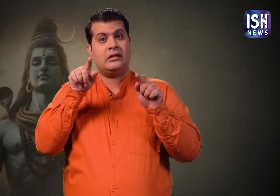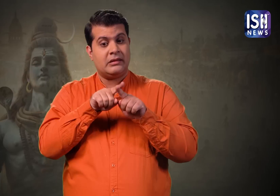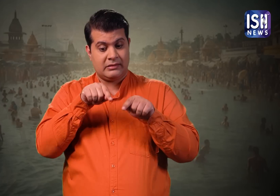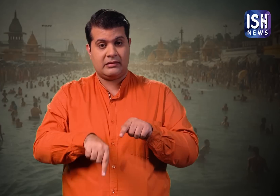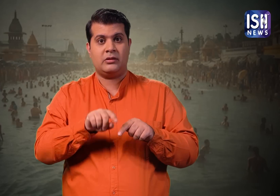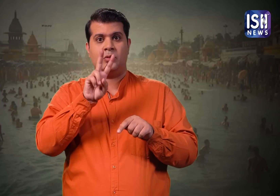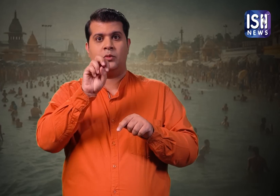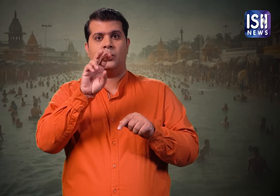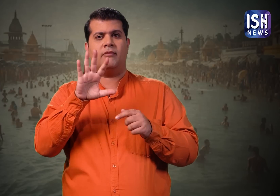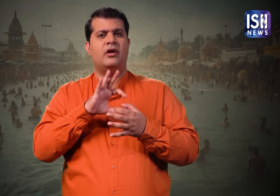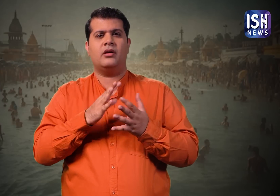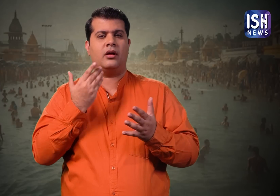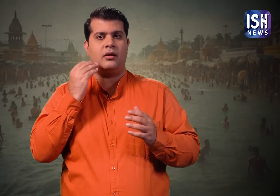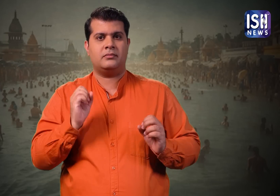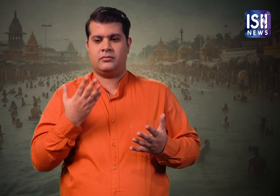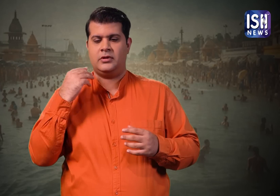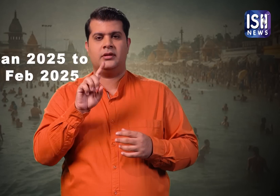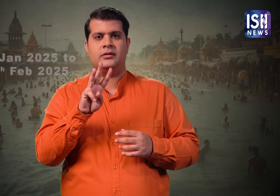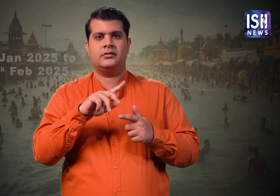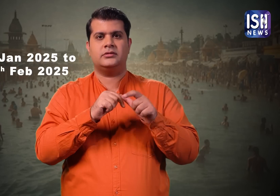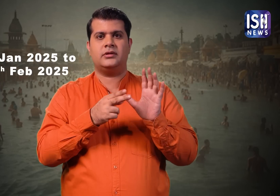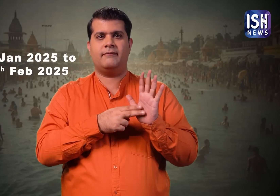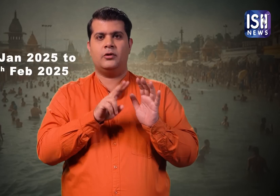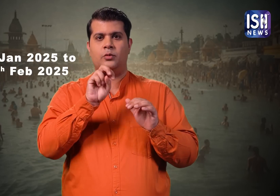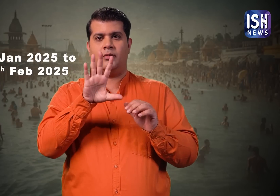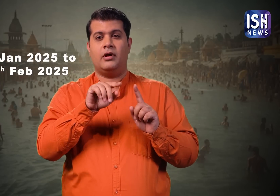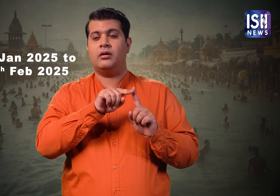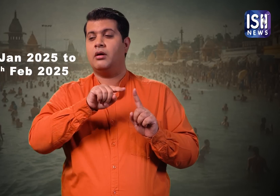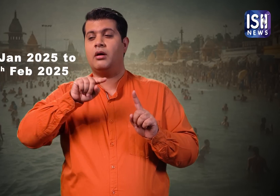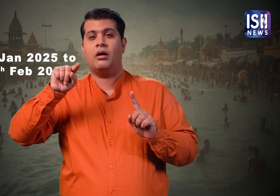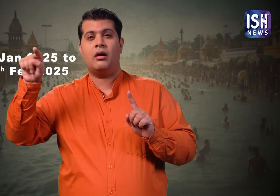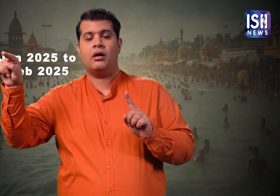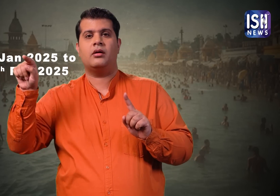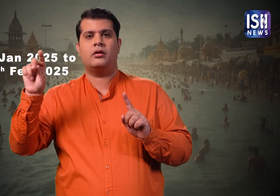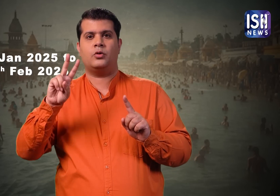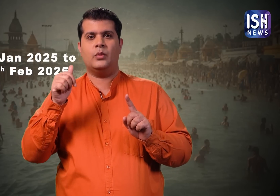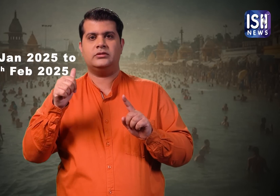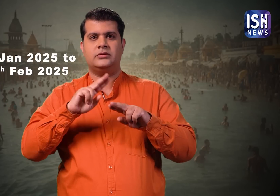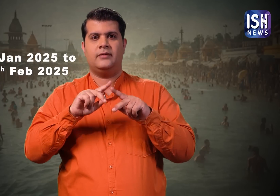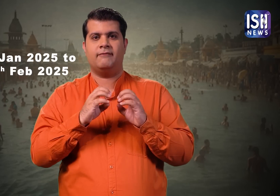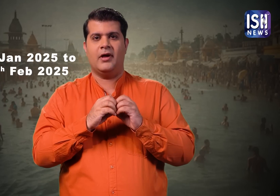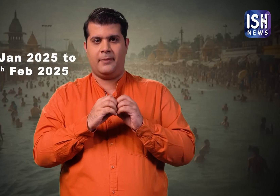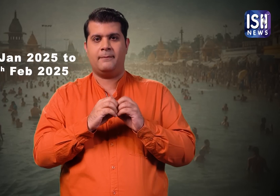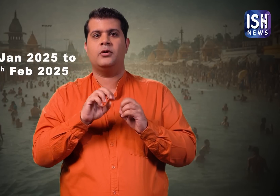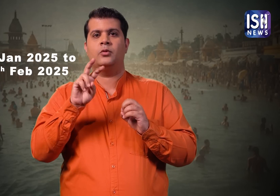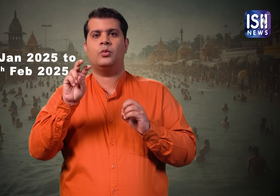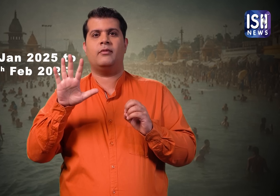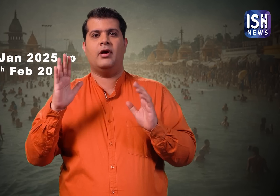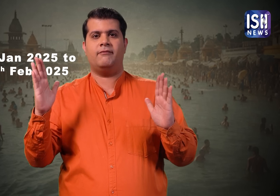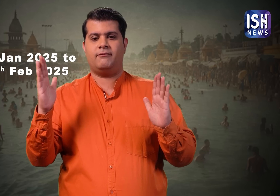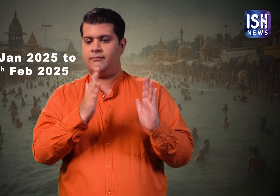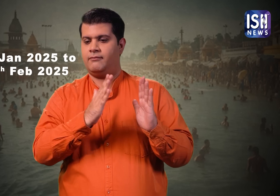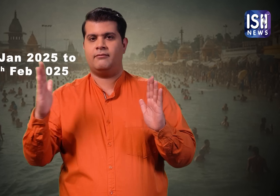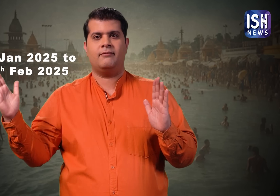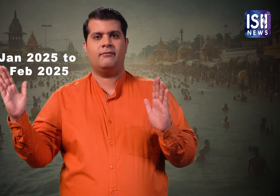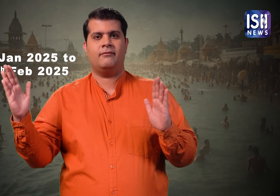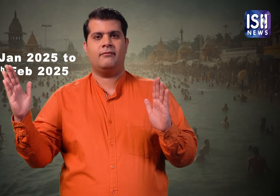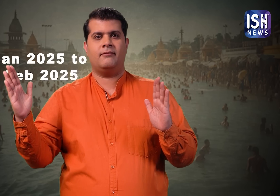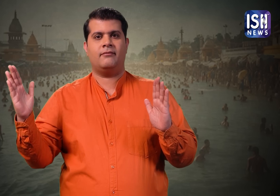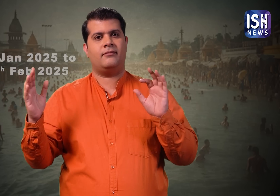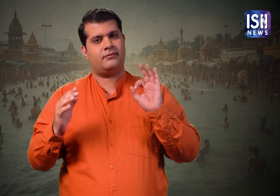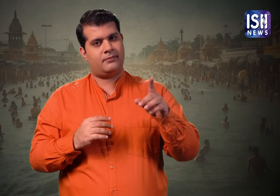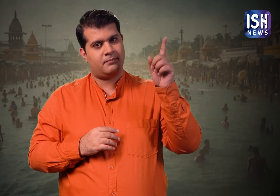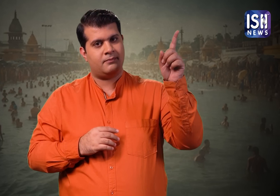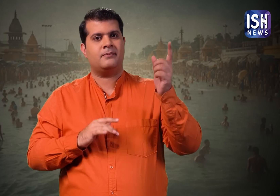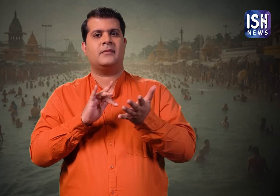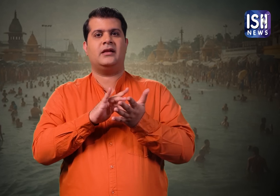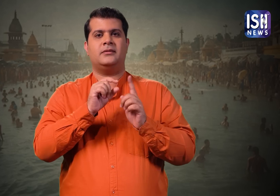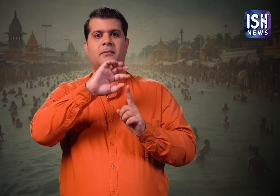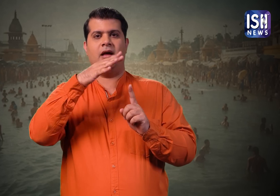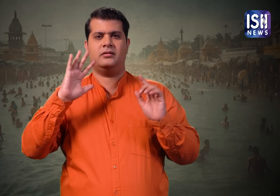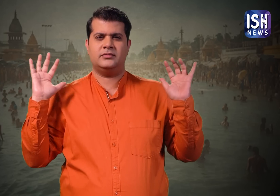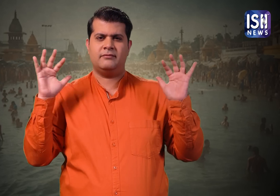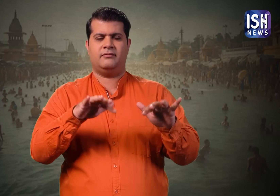So, the 2025, Kumbh Mela is being held from 13th January 2025 till 26th February 2025, in Prayagraj.